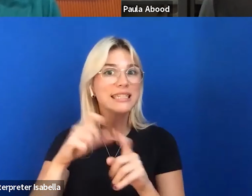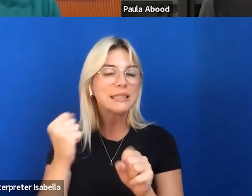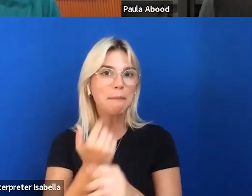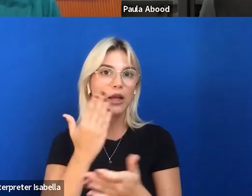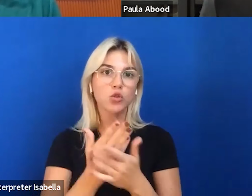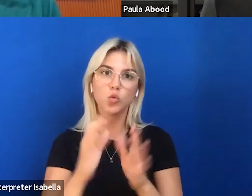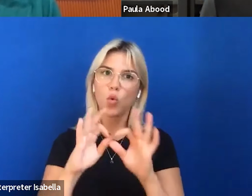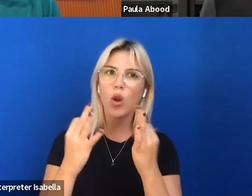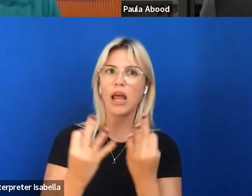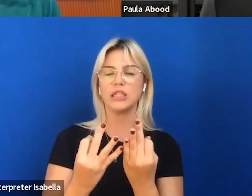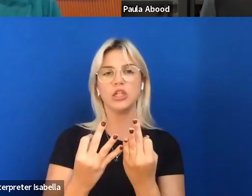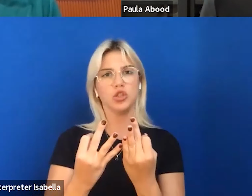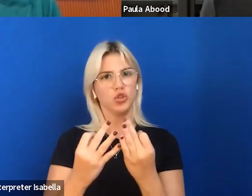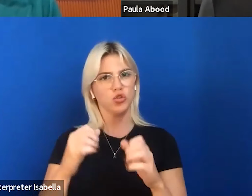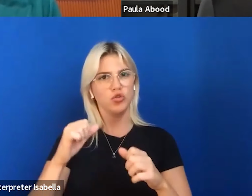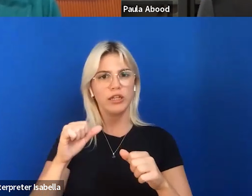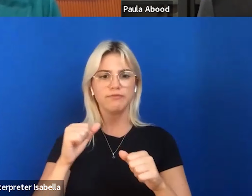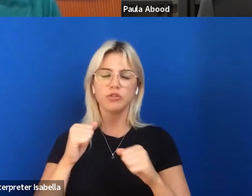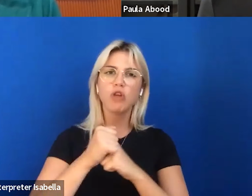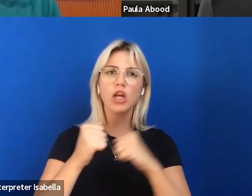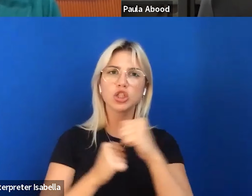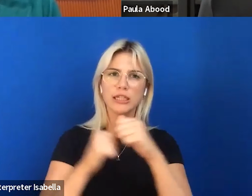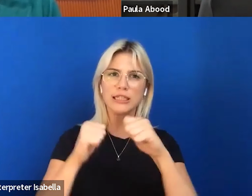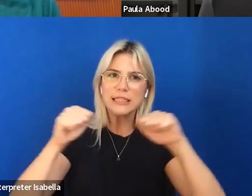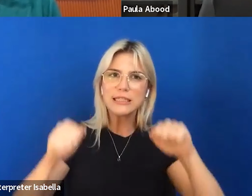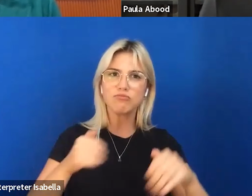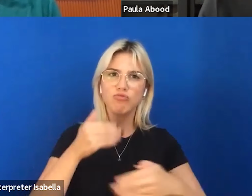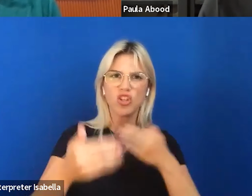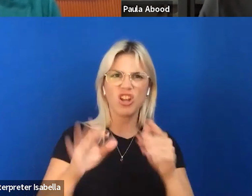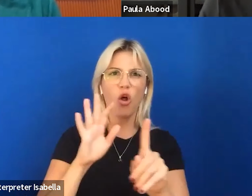and systems and processes are not oppressive or harmful.